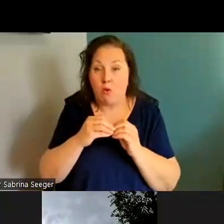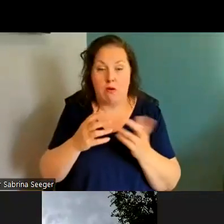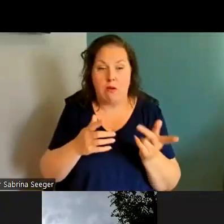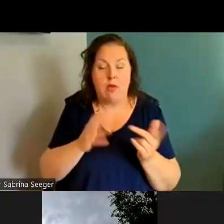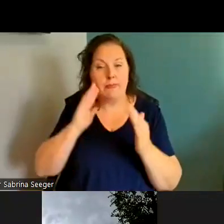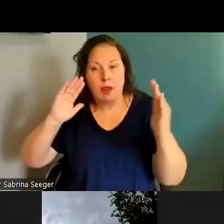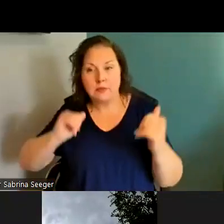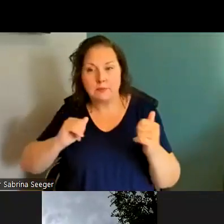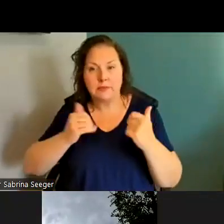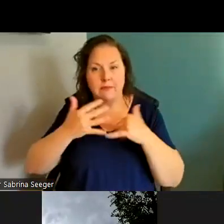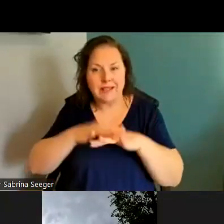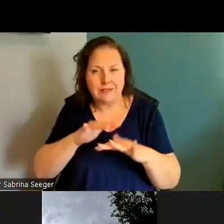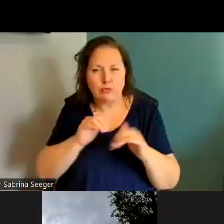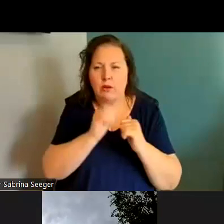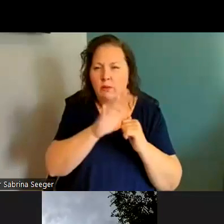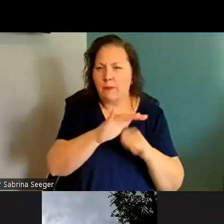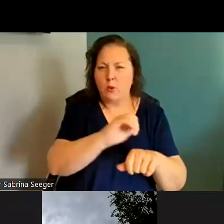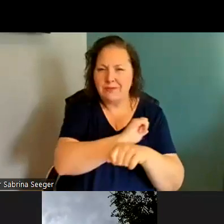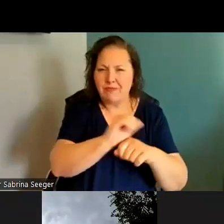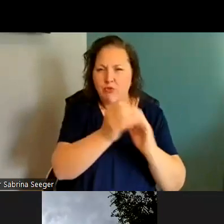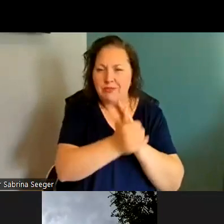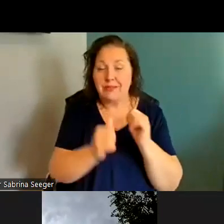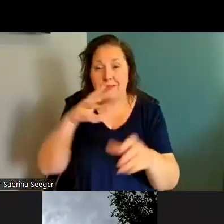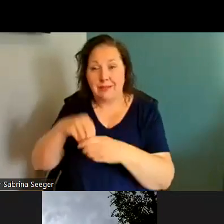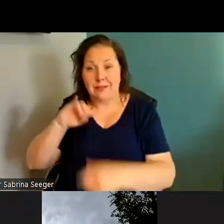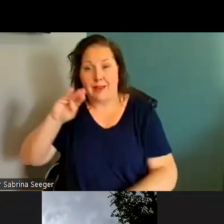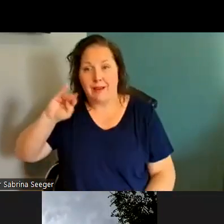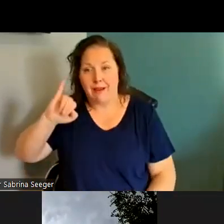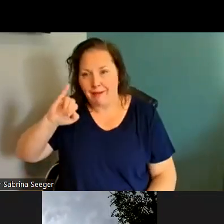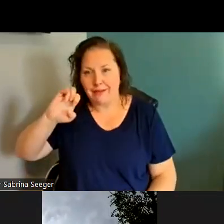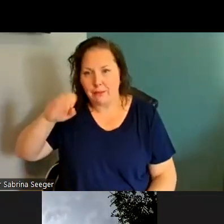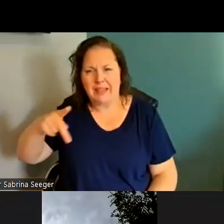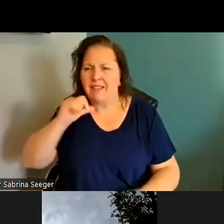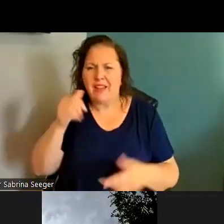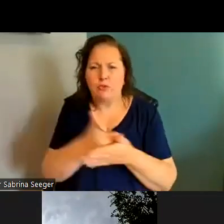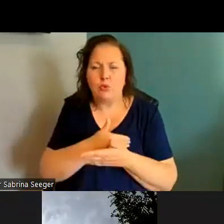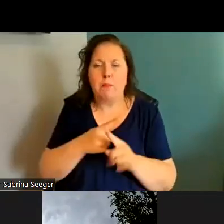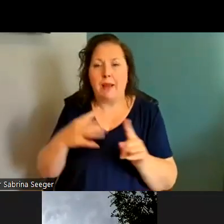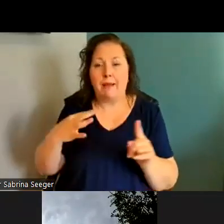of integrating functional skills within an IEP is not new, but eligibility under that basic skill